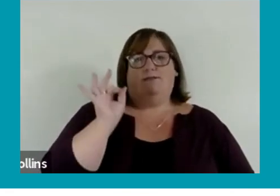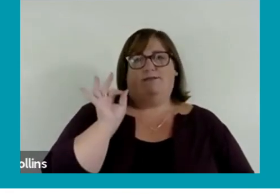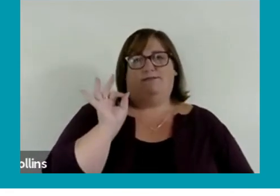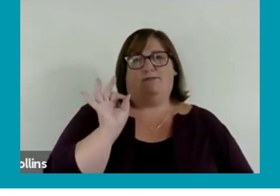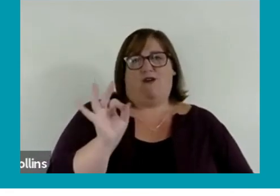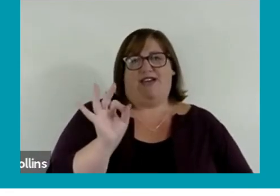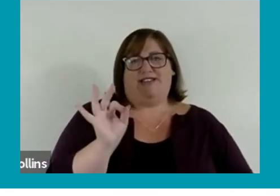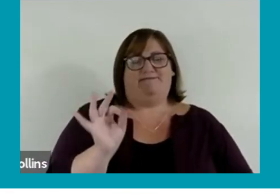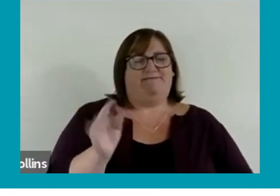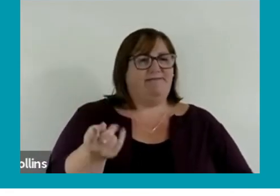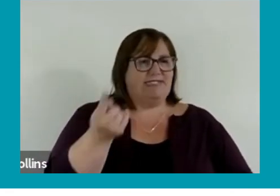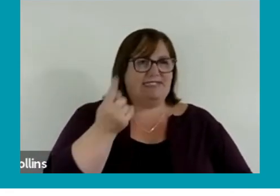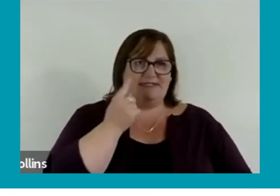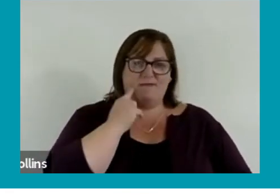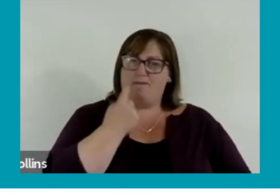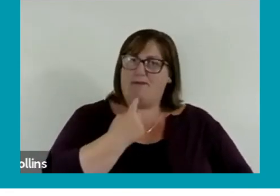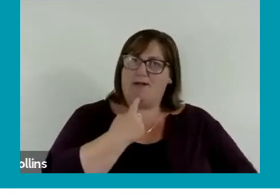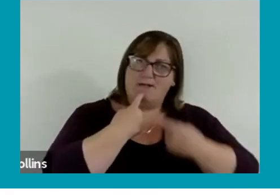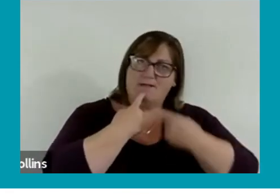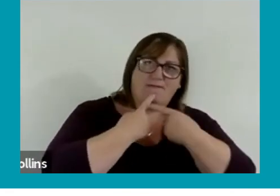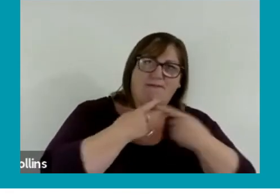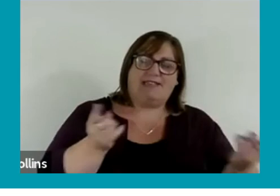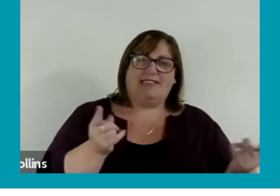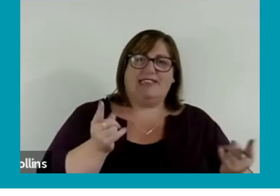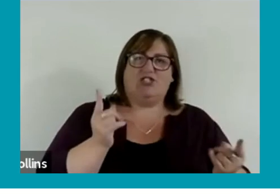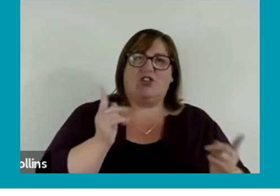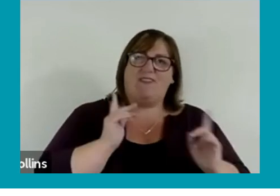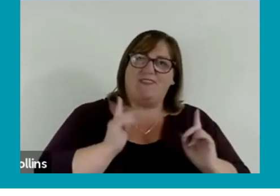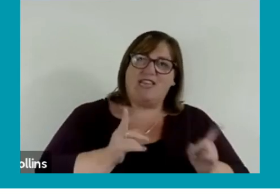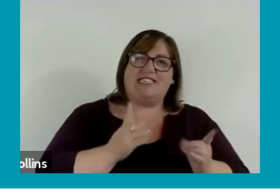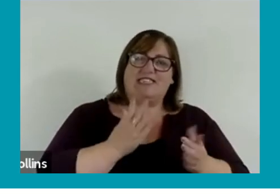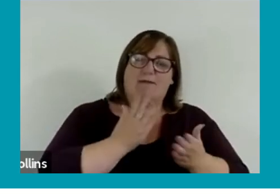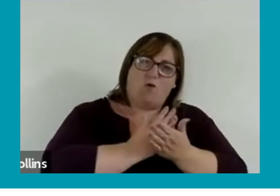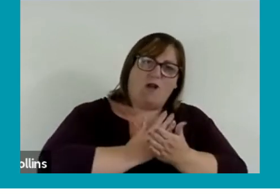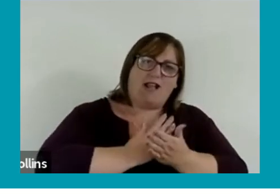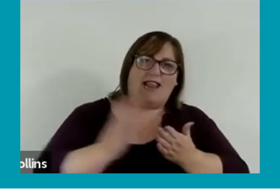it's just really about transparent communication because you will get the support that you need it